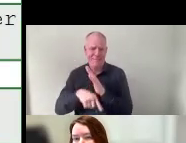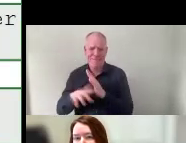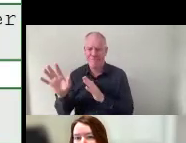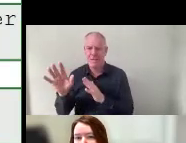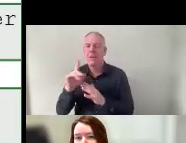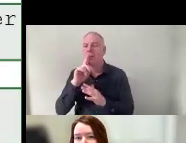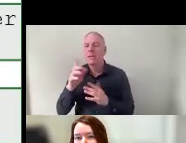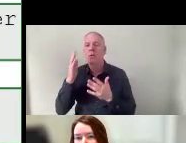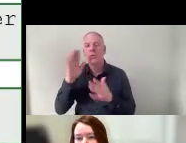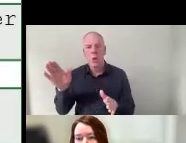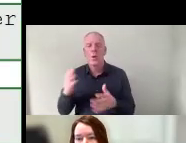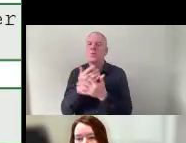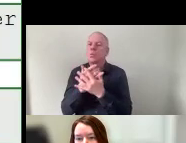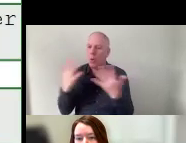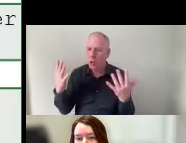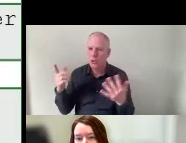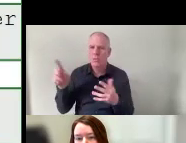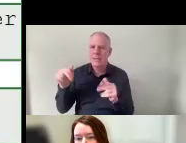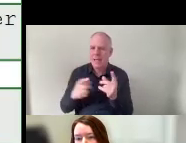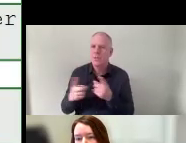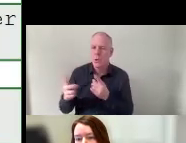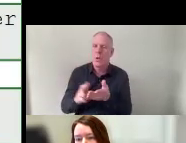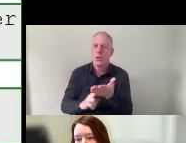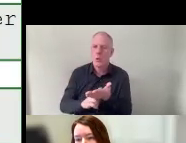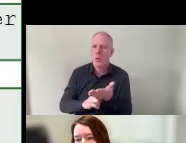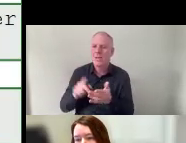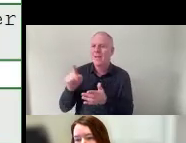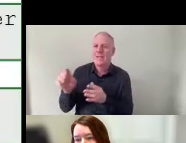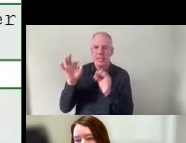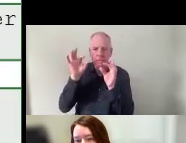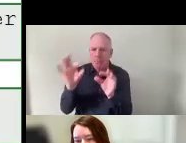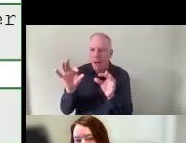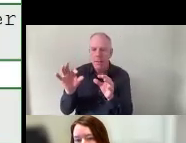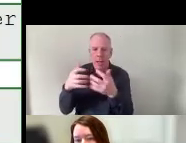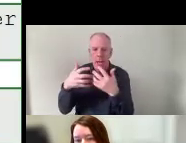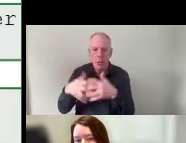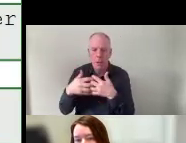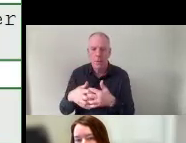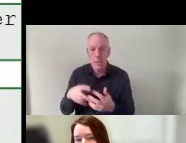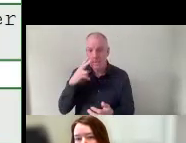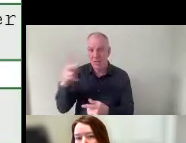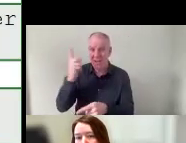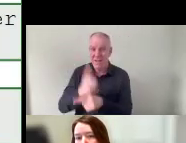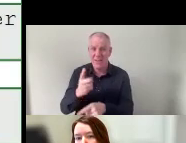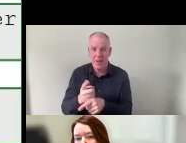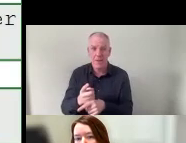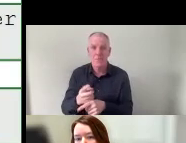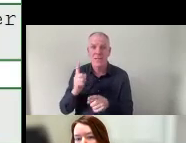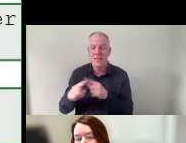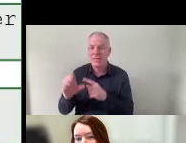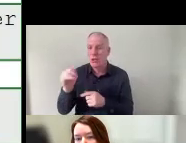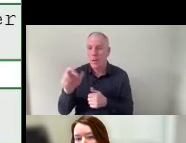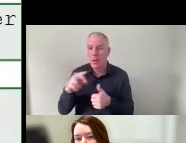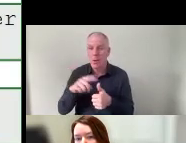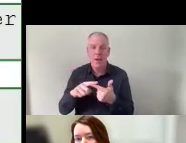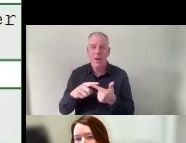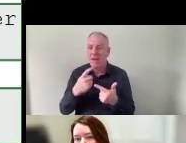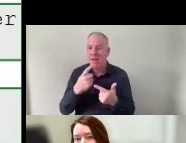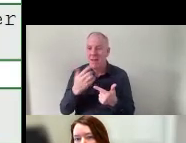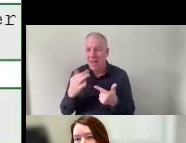that there is so much we can achieve just using this, this tiny piece of equipment. So as you can see, these are all the elements, copper, lead, iron, mercury, tin,